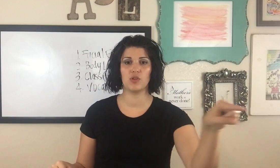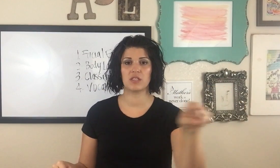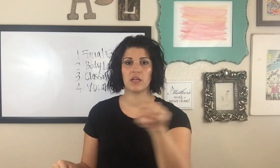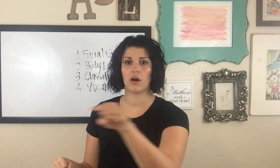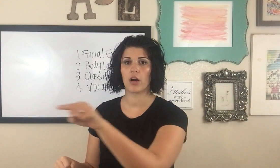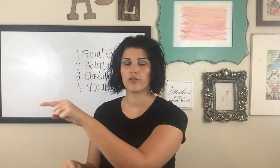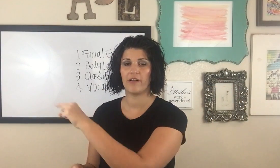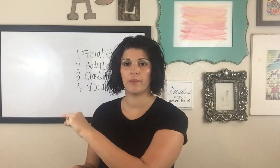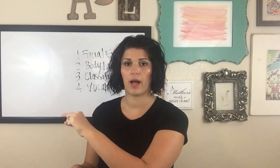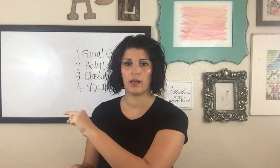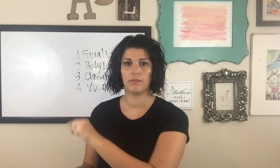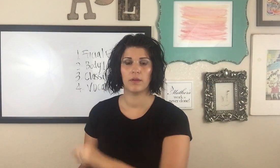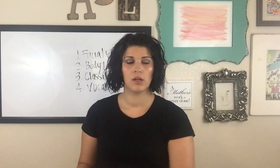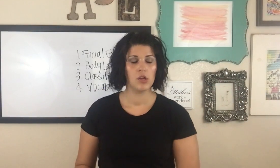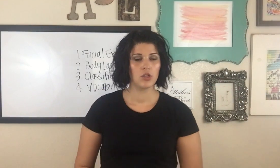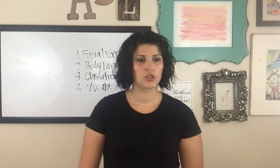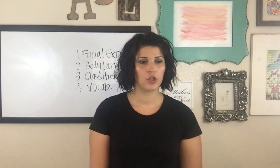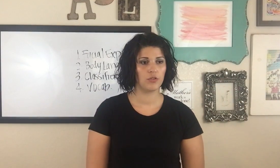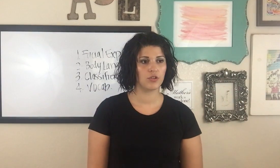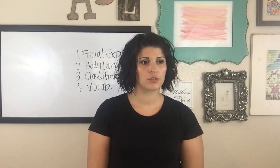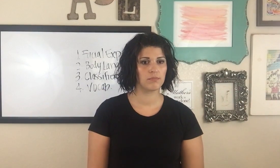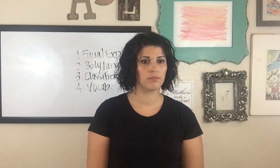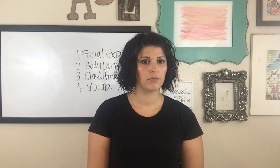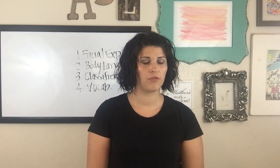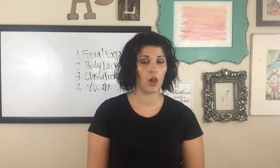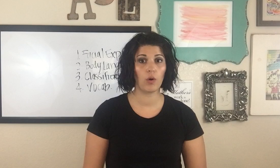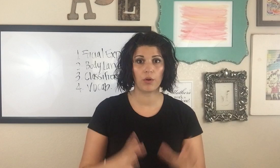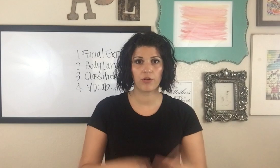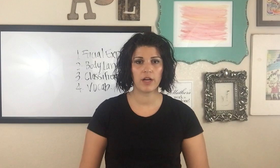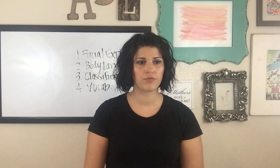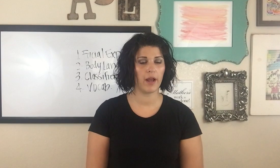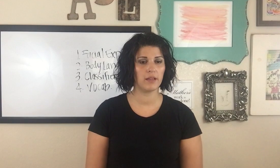and you see a car drive by, so you just follow it with your eyes. Right.